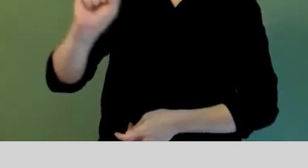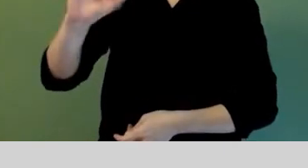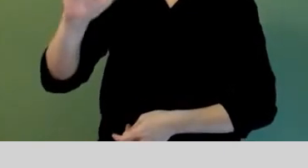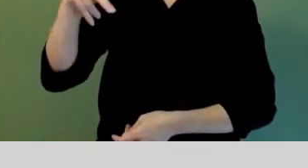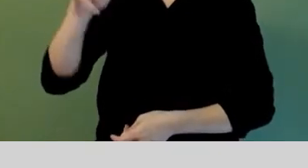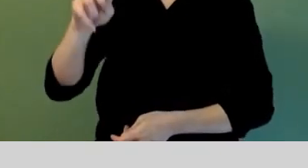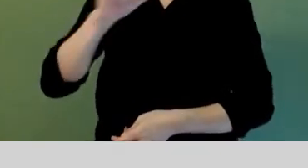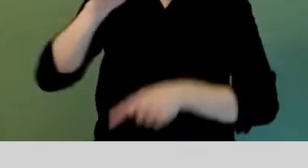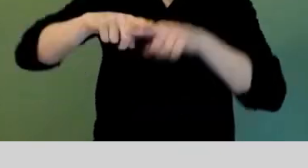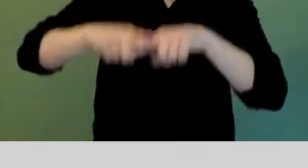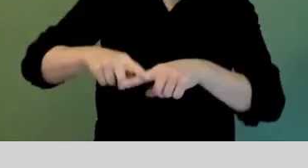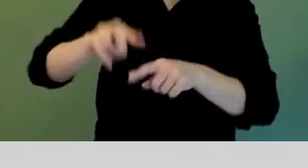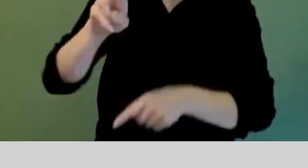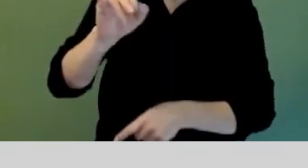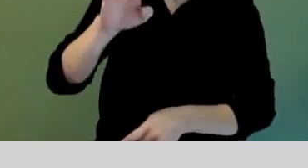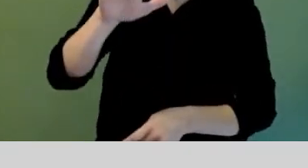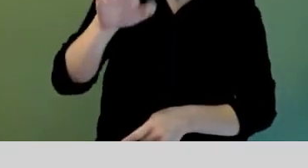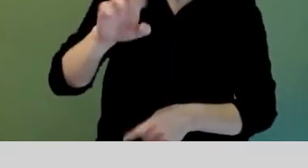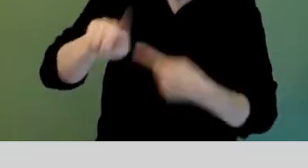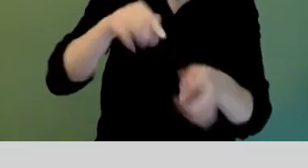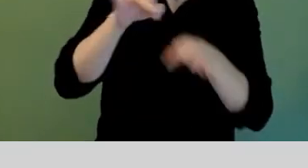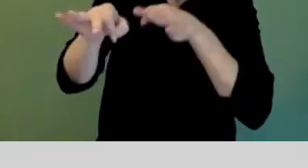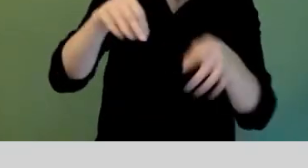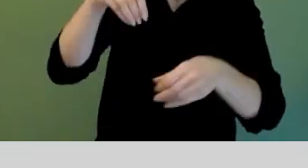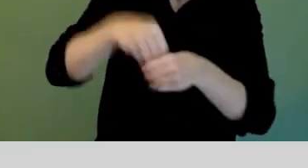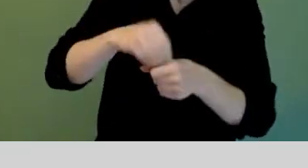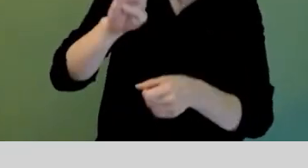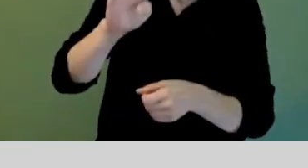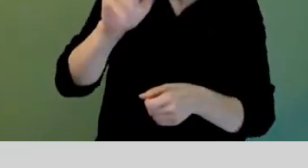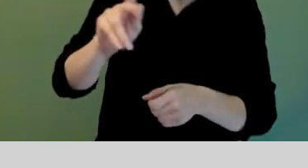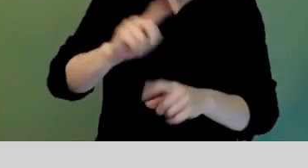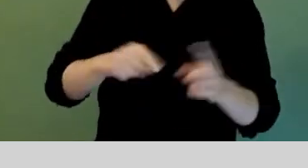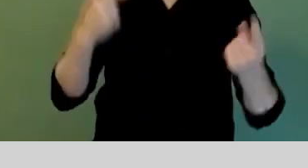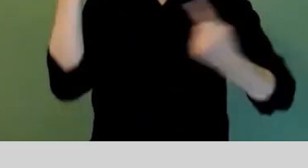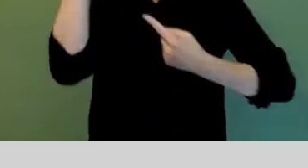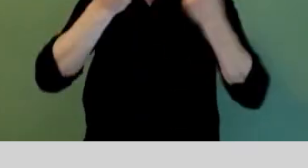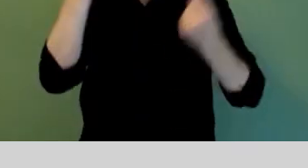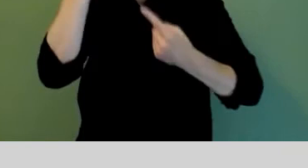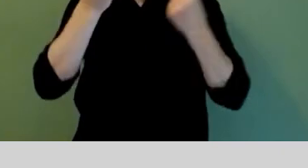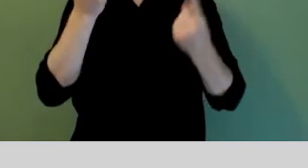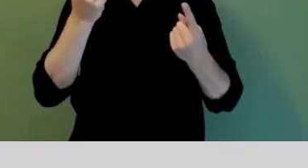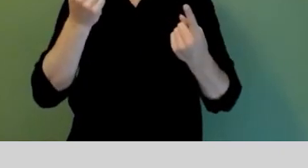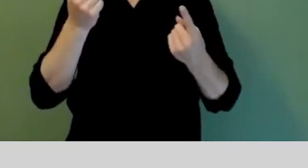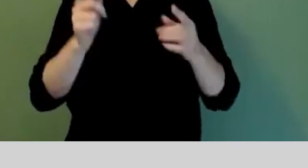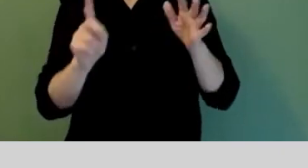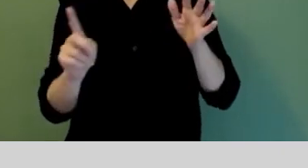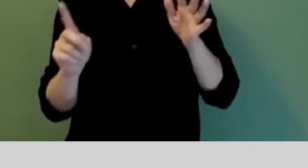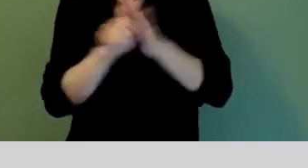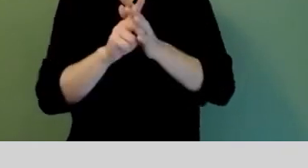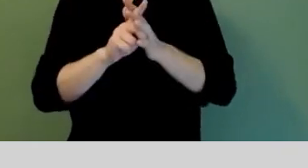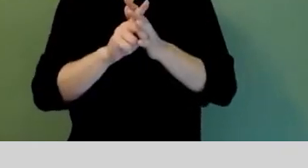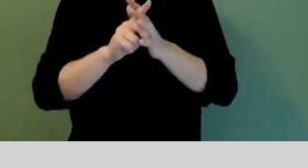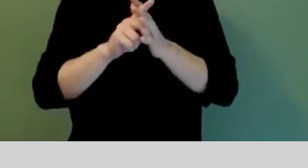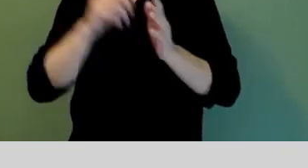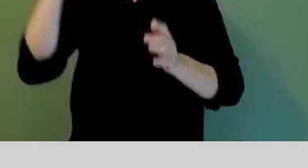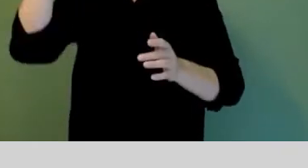And my thinking on this came from my time working in Kotlin which has this philosophy that everything is an expression.